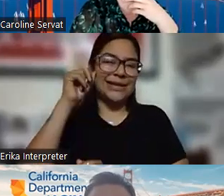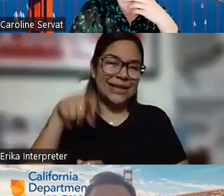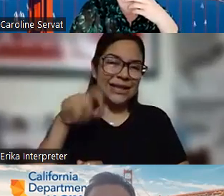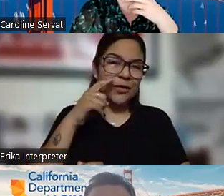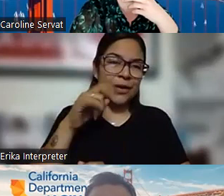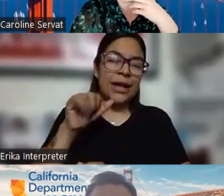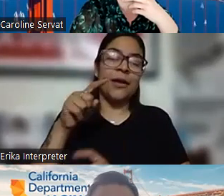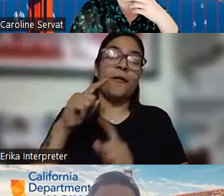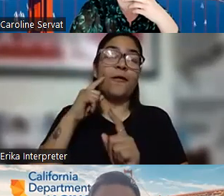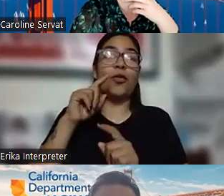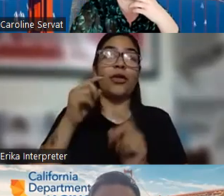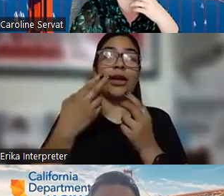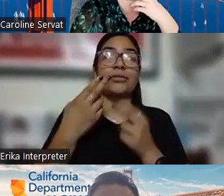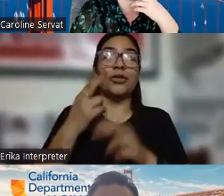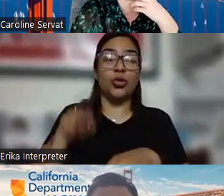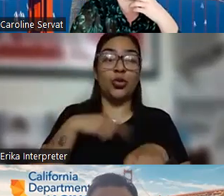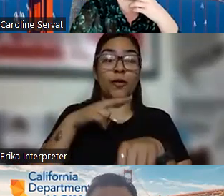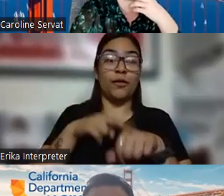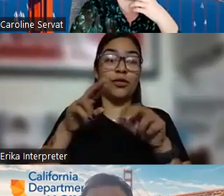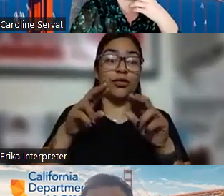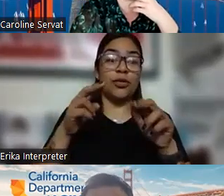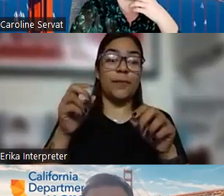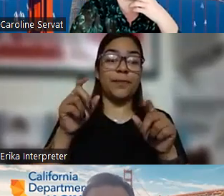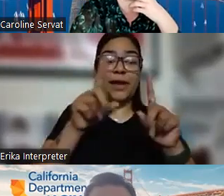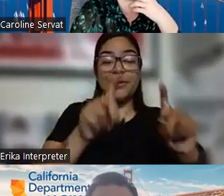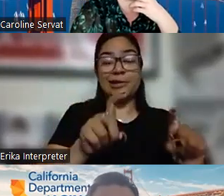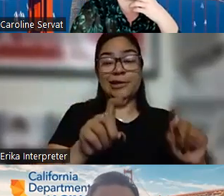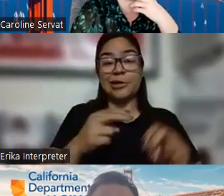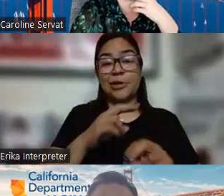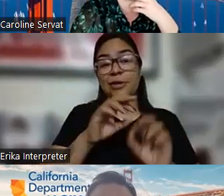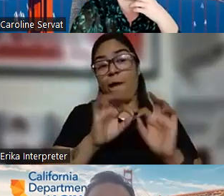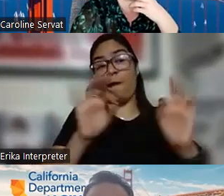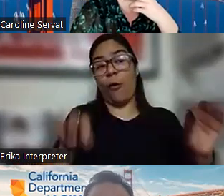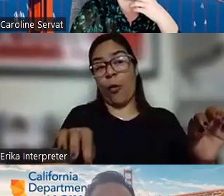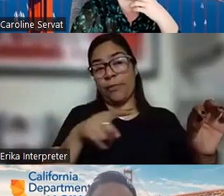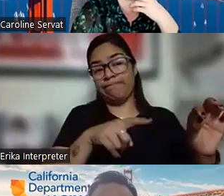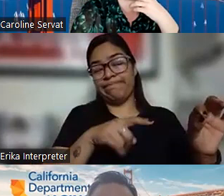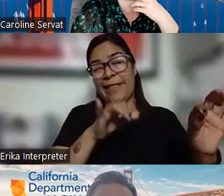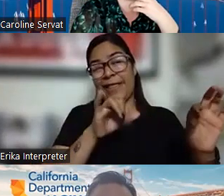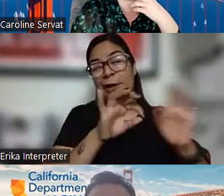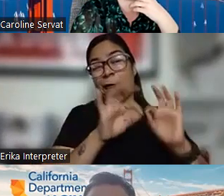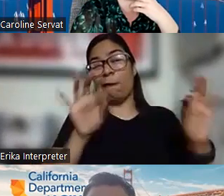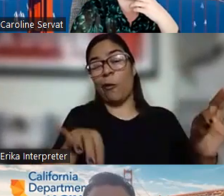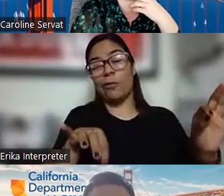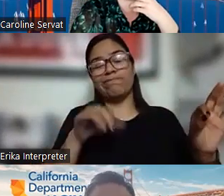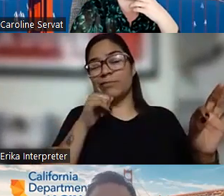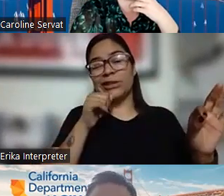assessment form um that that effort collapsed uh because it just got so complicated trying to weave